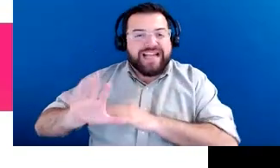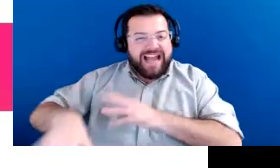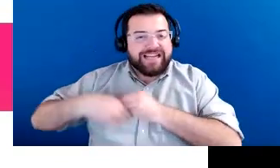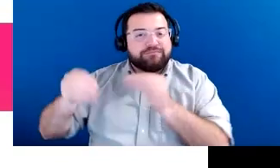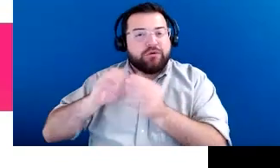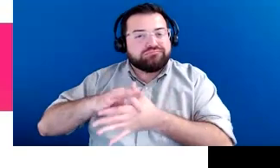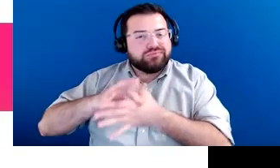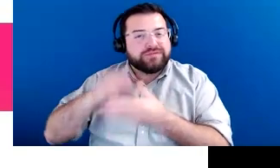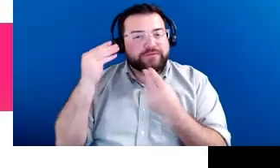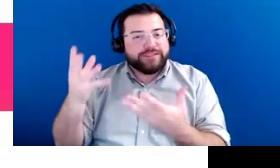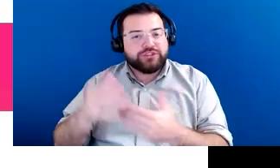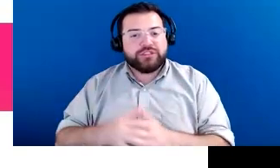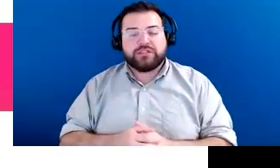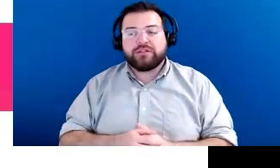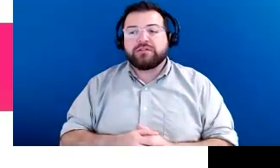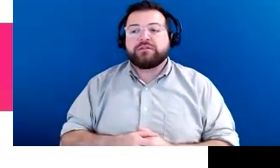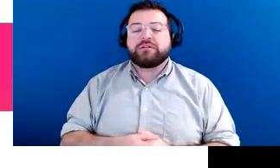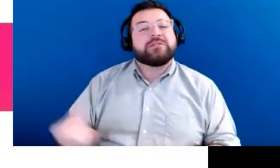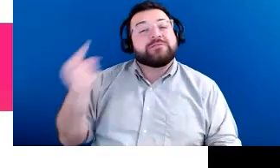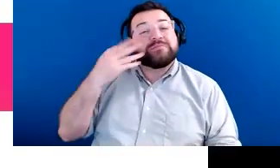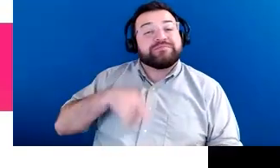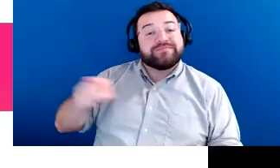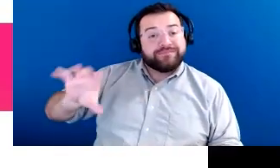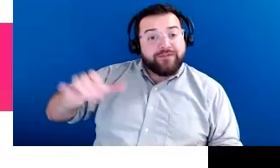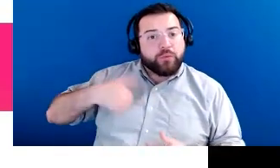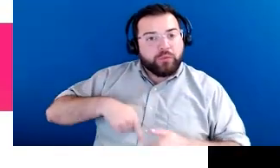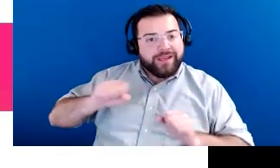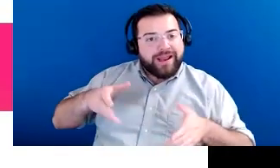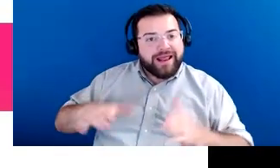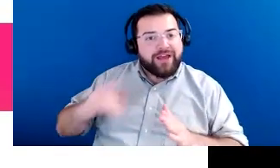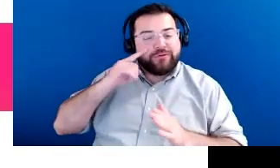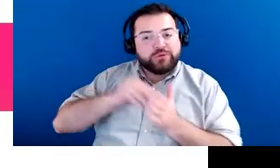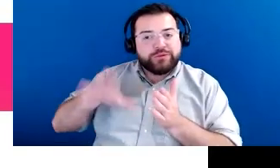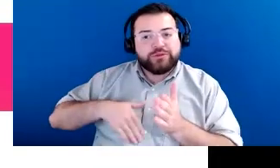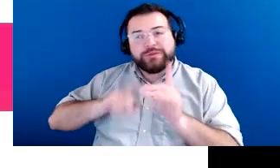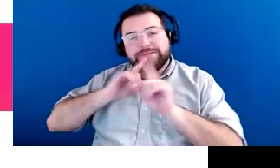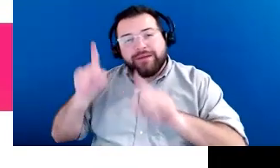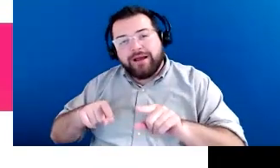And in Canvas. You know, we can allow students to respond and add comments as well to our announcements.